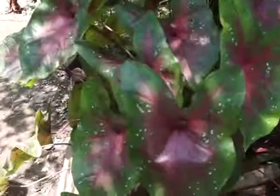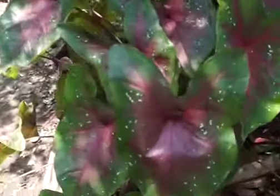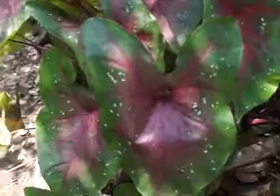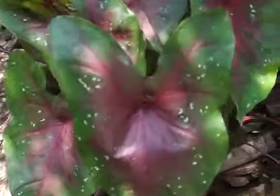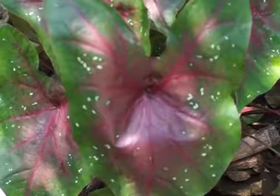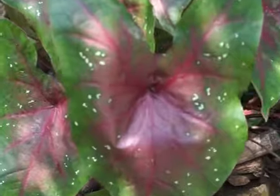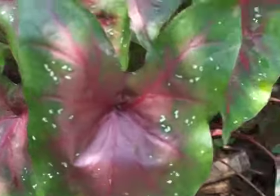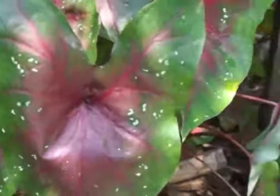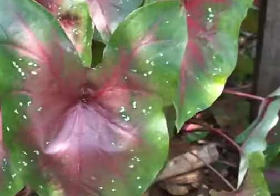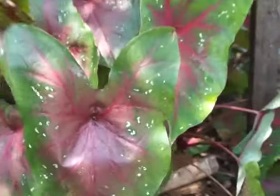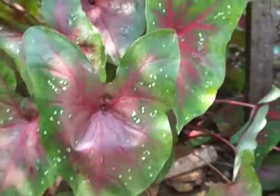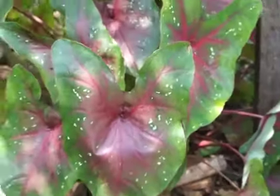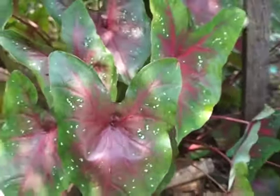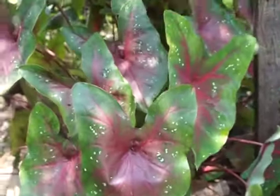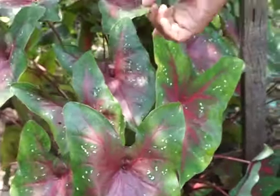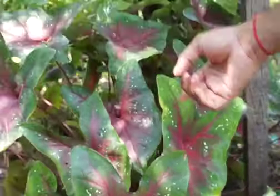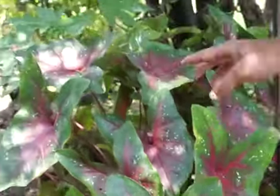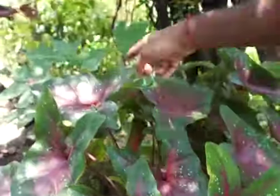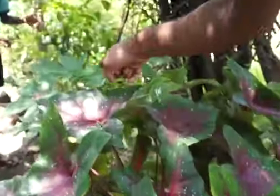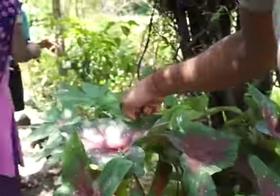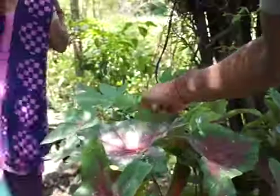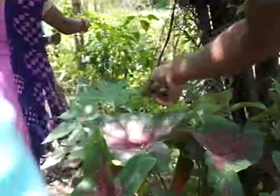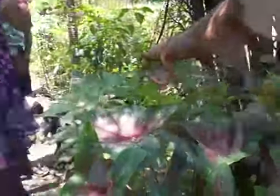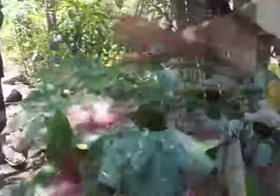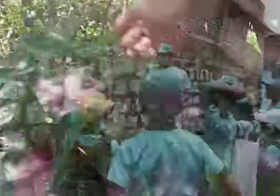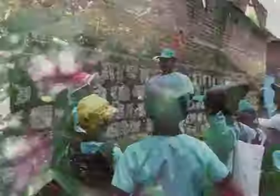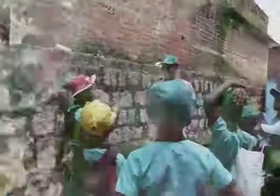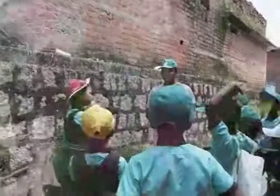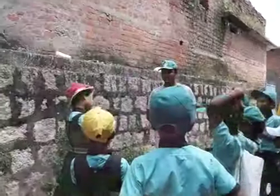and then she shows the pomegranates on the tree